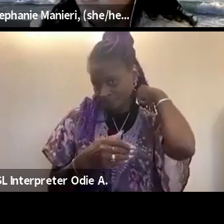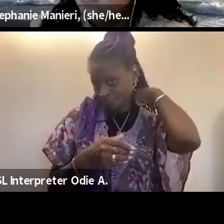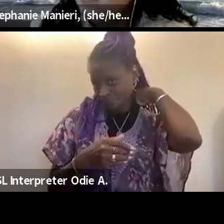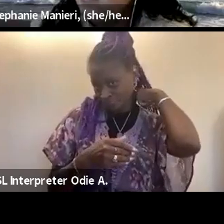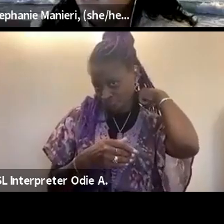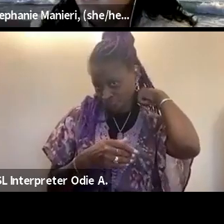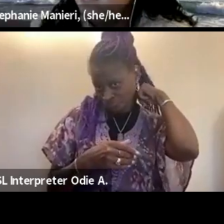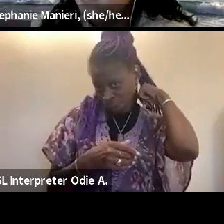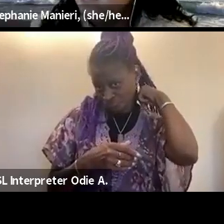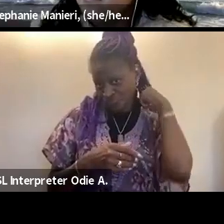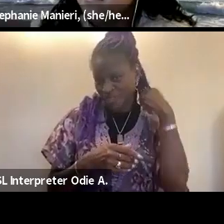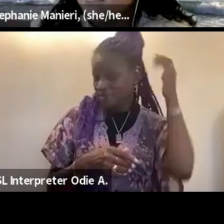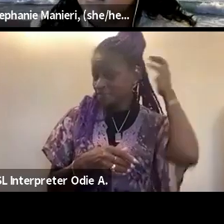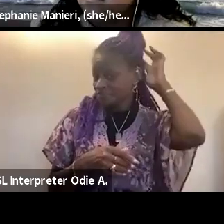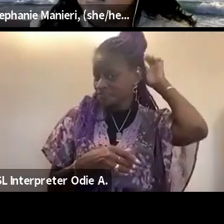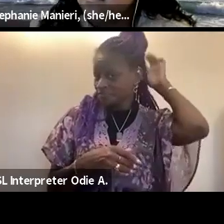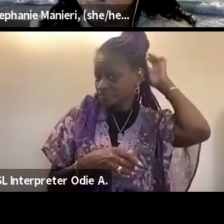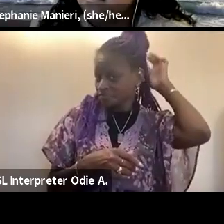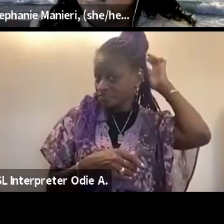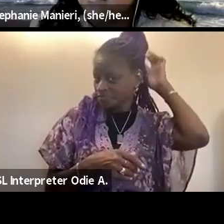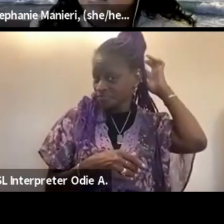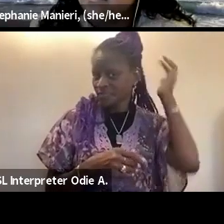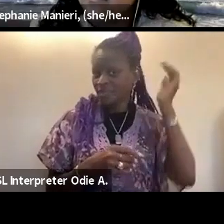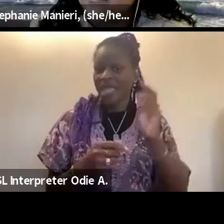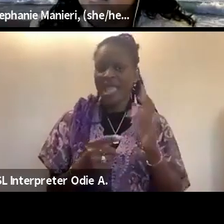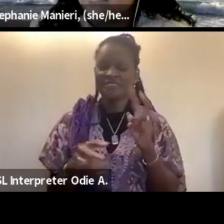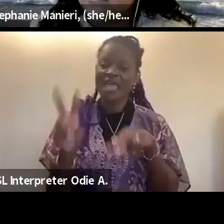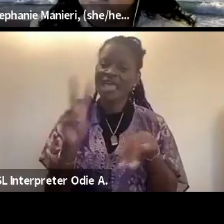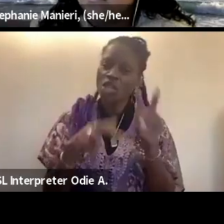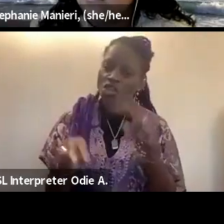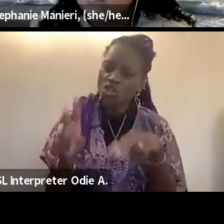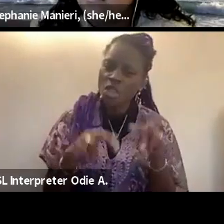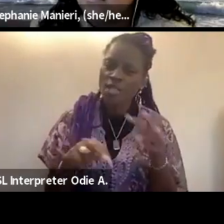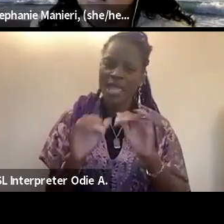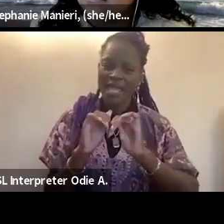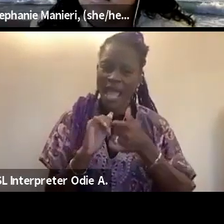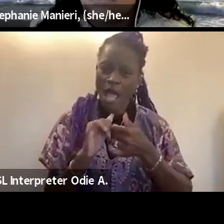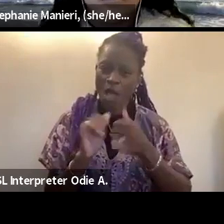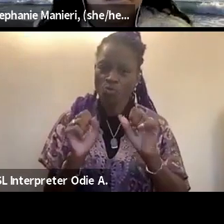what other strategies can then help our efforts of the health organization to